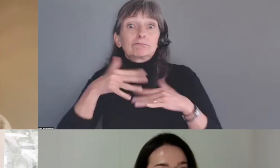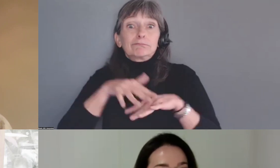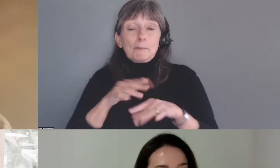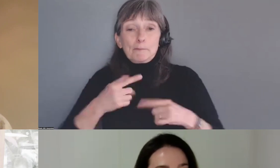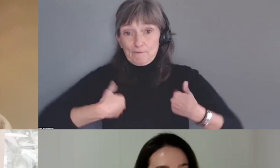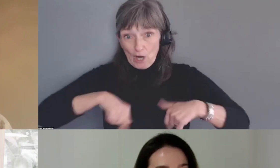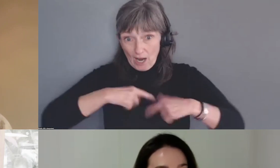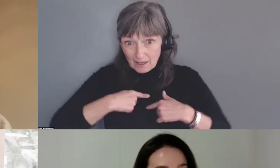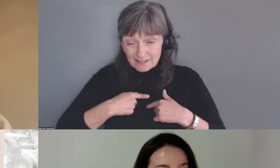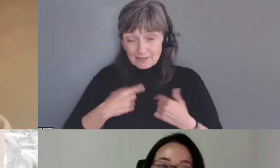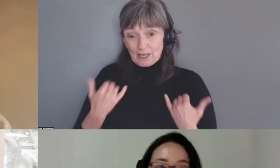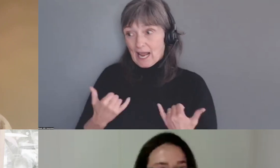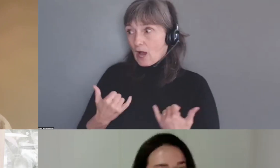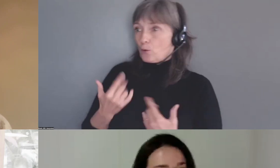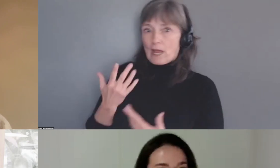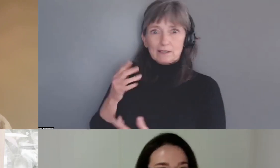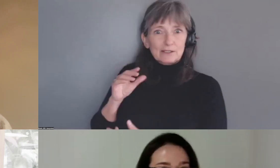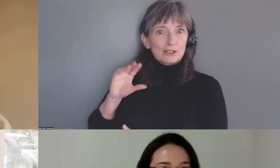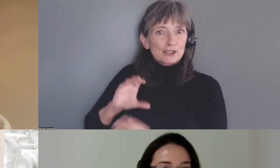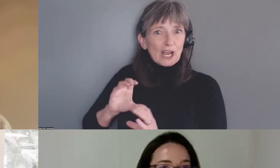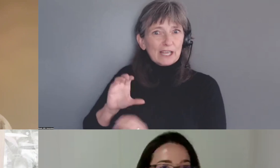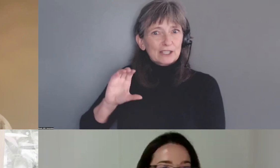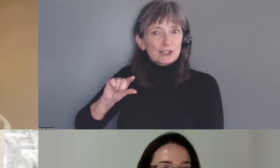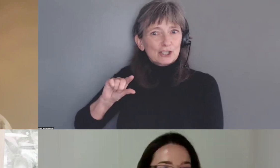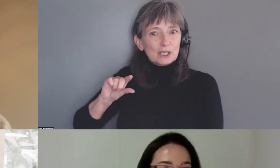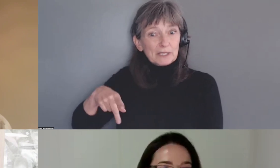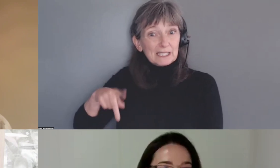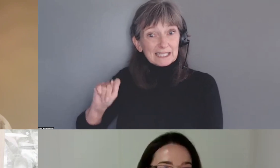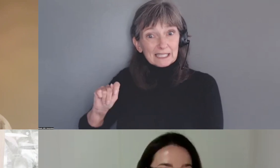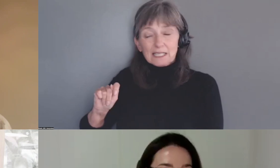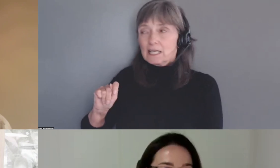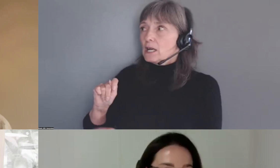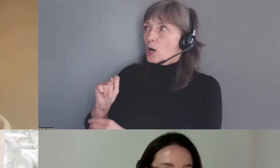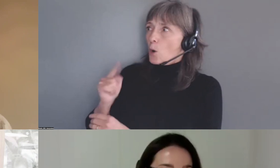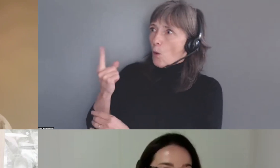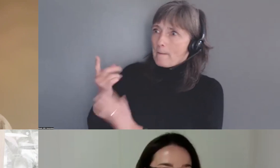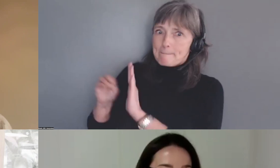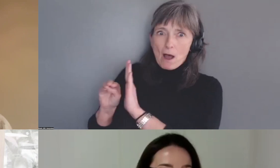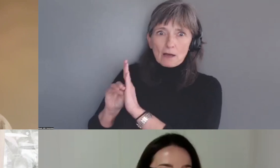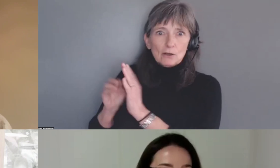well-documented and that was our starting point. Madeleine: Right. That makes a lot of sense.